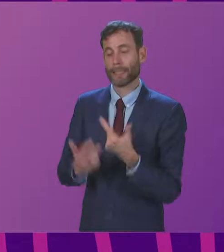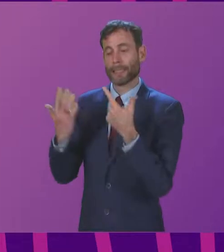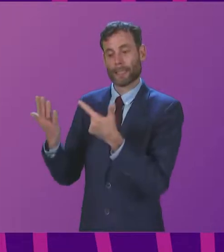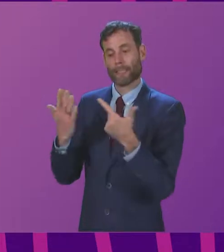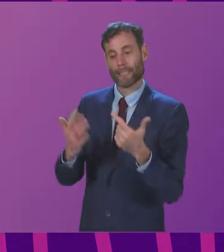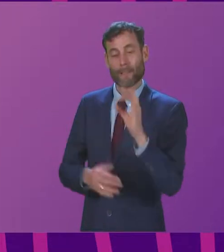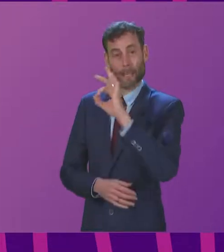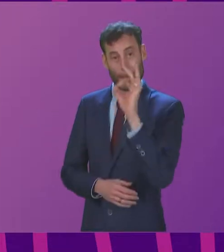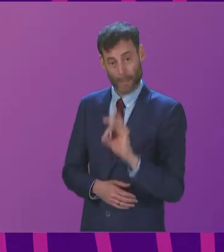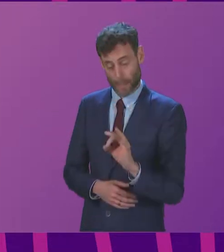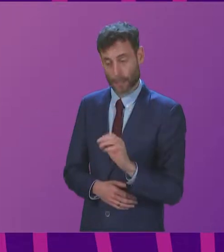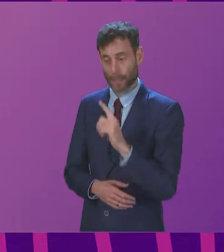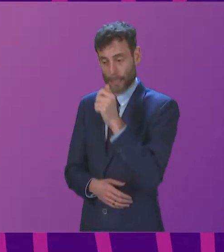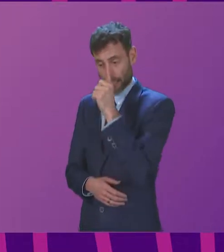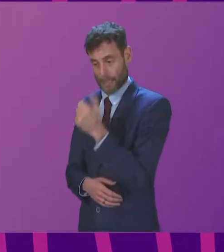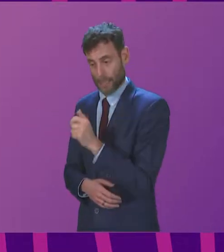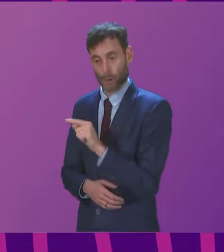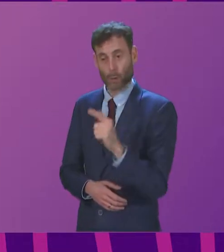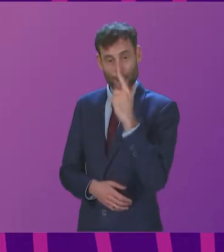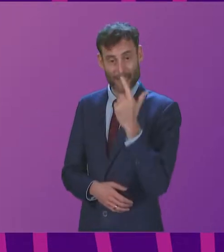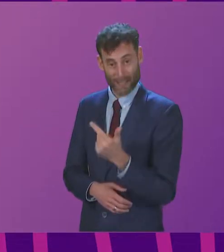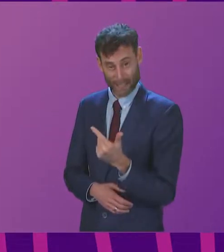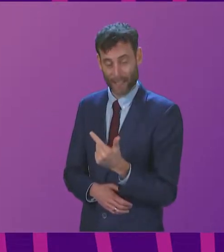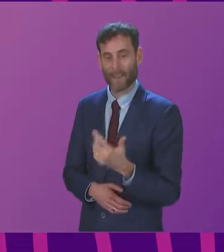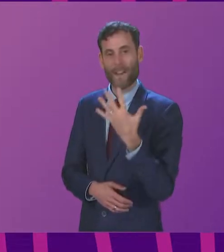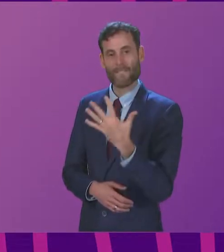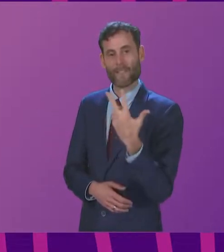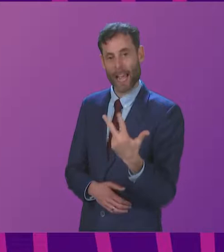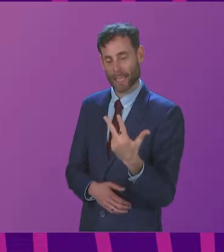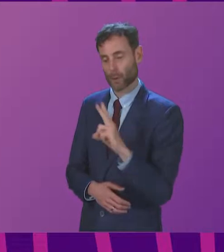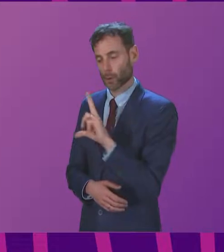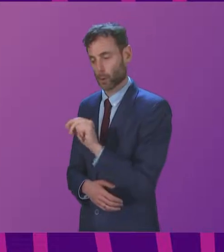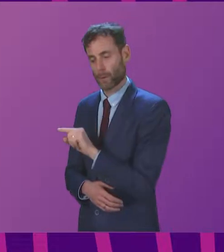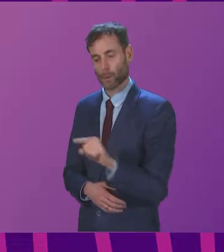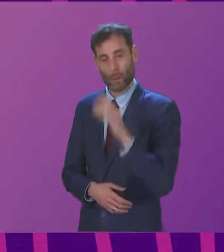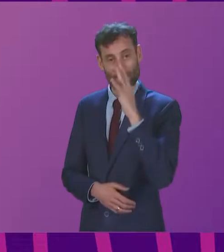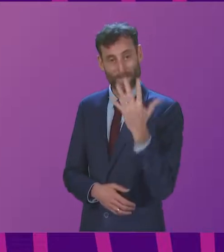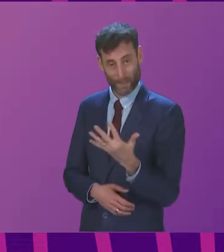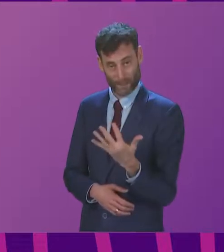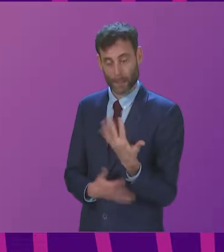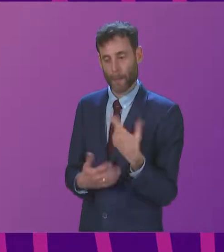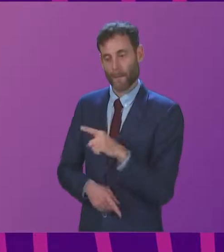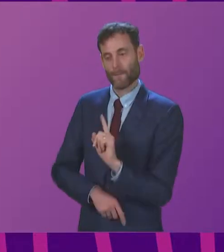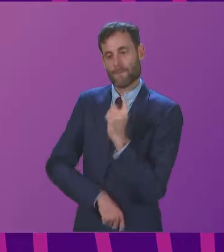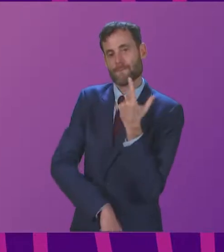16 and 17-year-olds and 58 per cent of 12 to 15-year-olds have had a first dose. In line